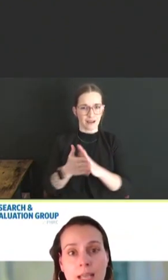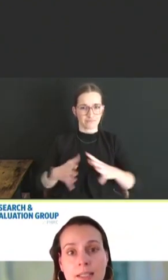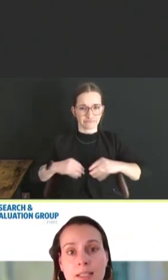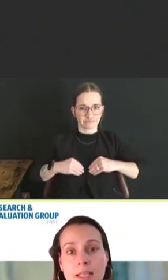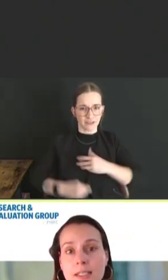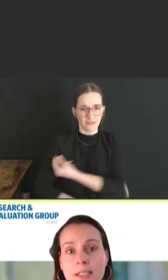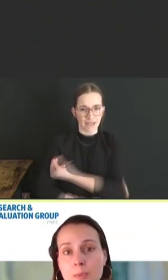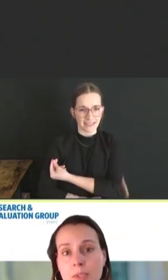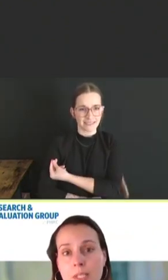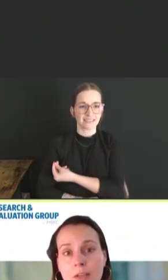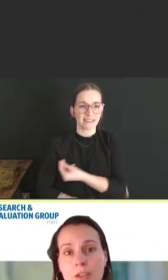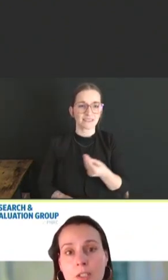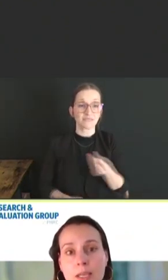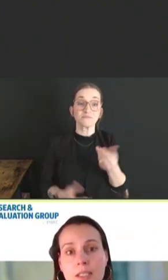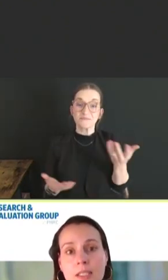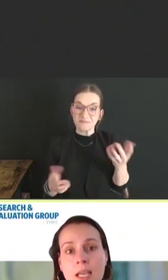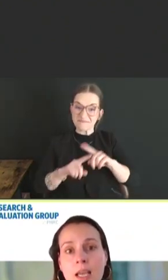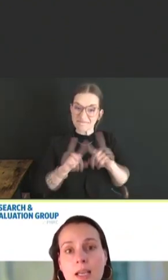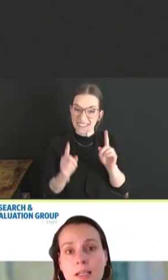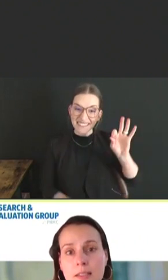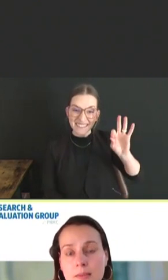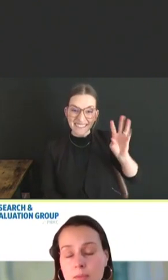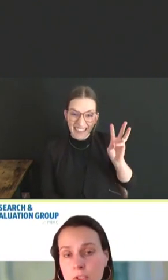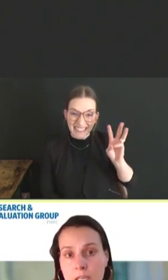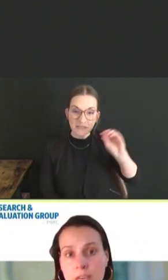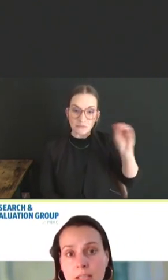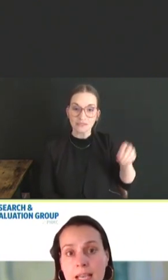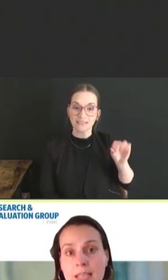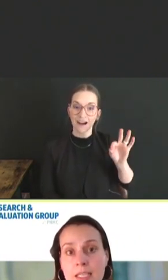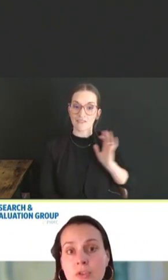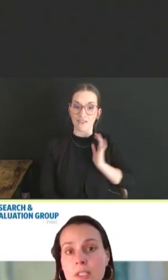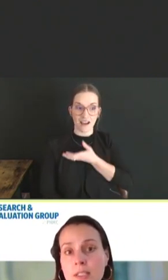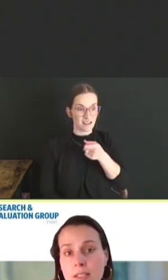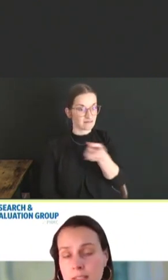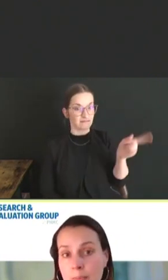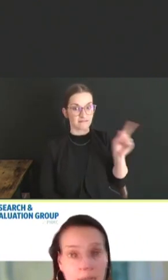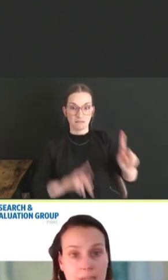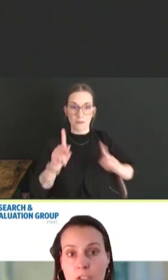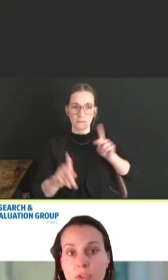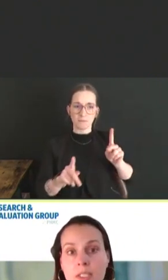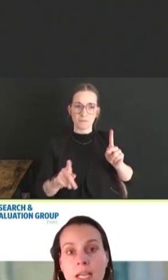and 96 percent of our respondents shared that they had interest -- some kind of interest in